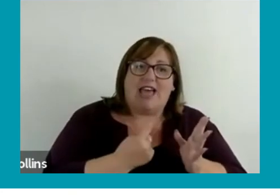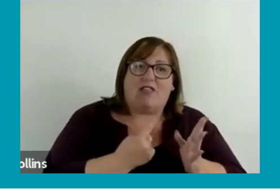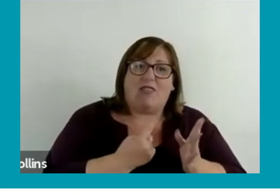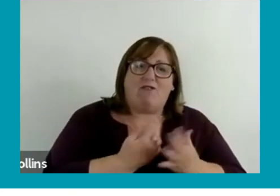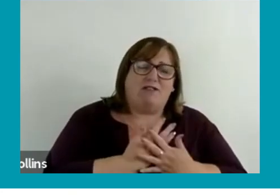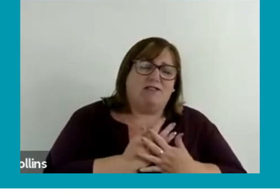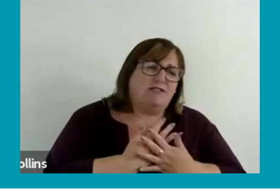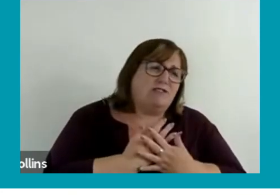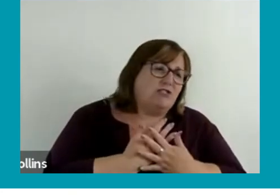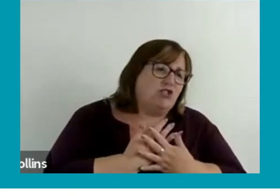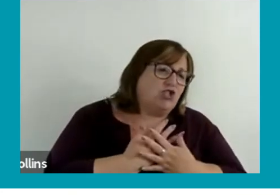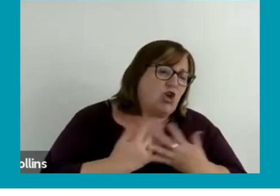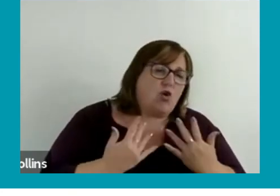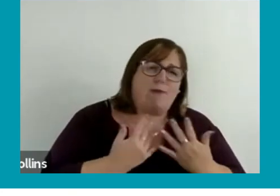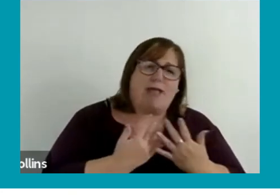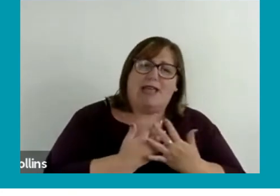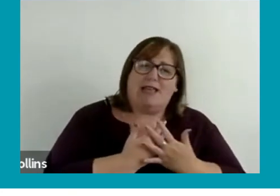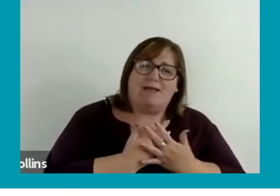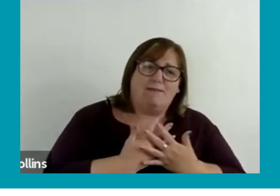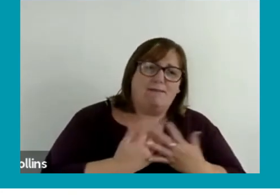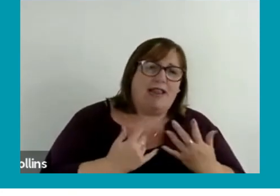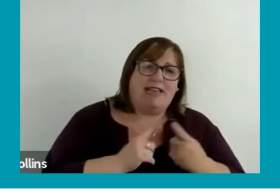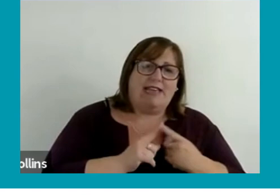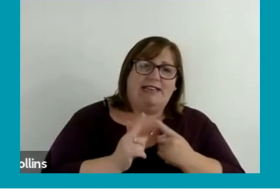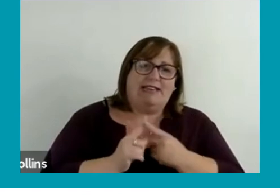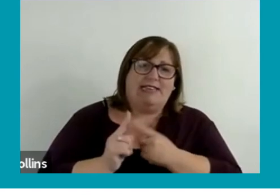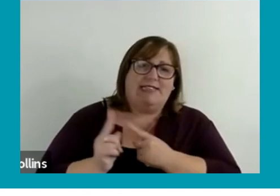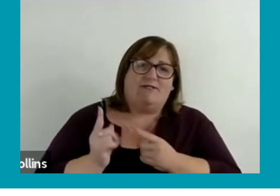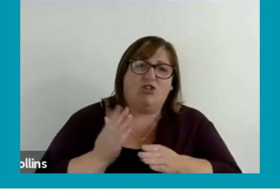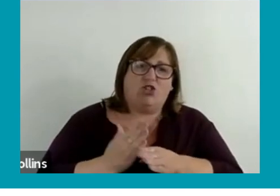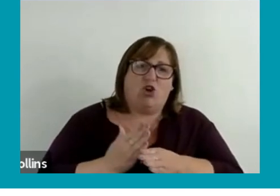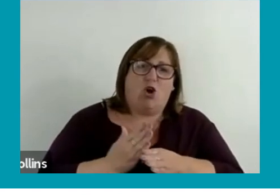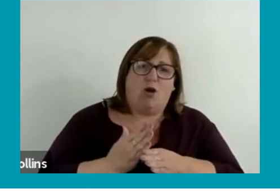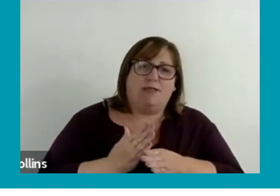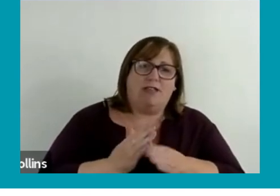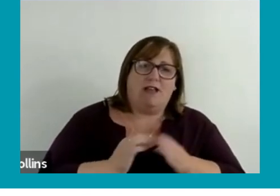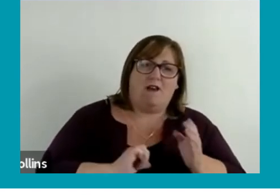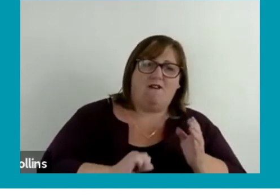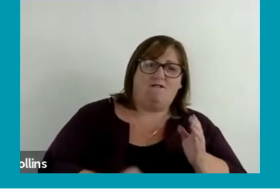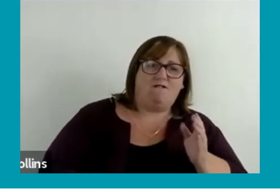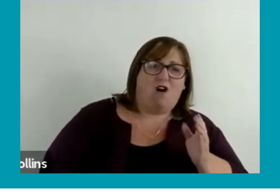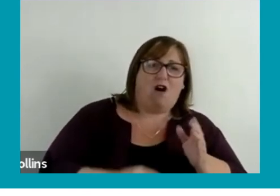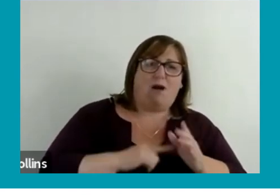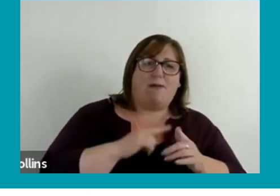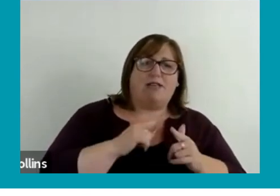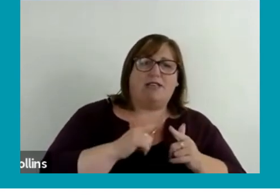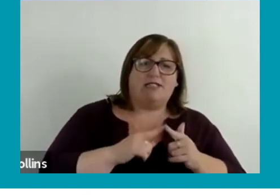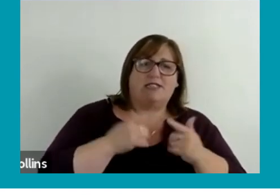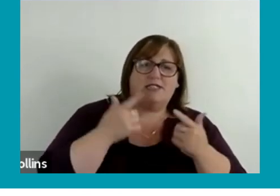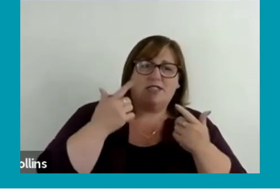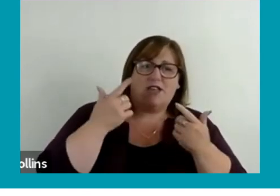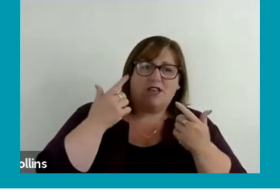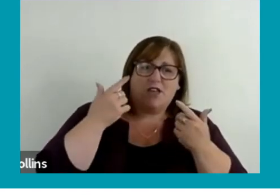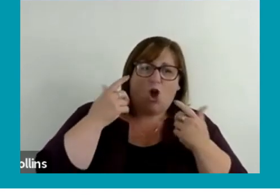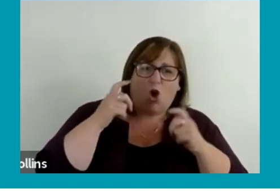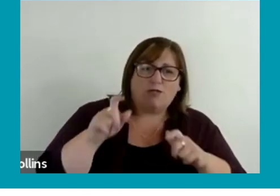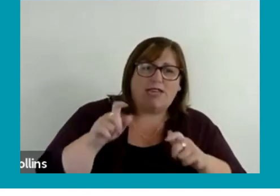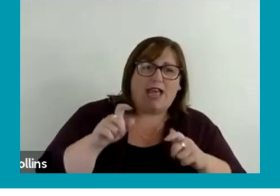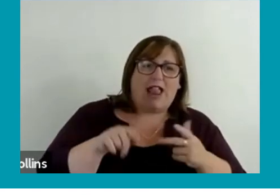the hotels and um there's scientists at waitrose in little lab coats in like a csi style thing